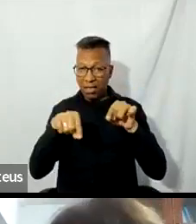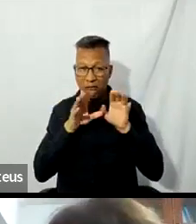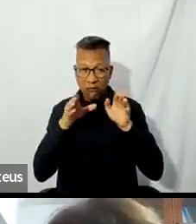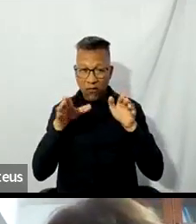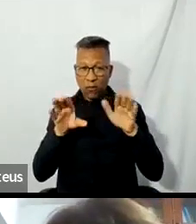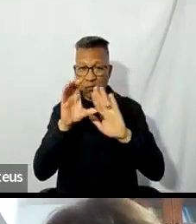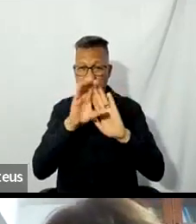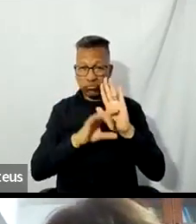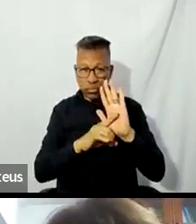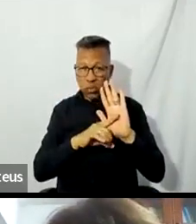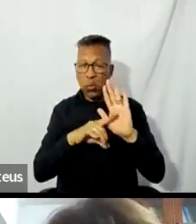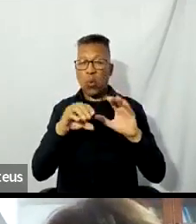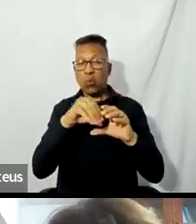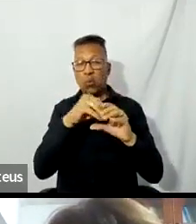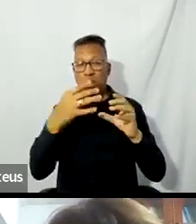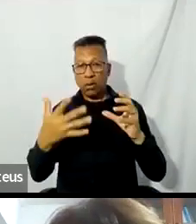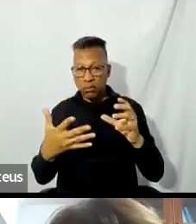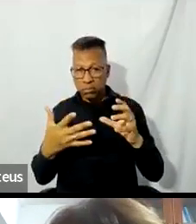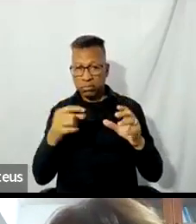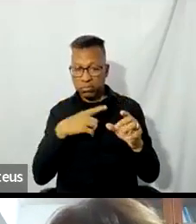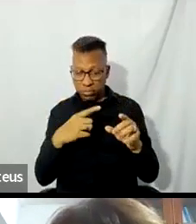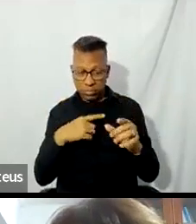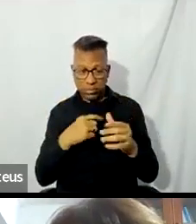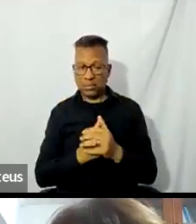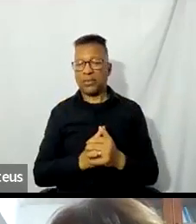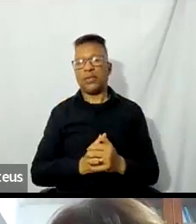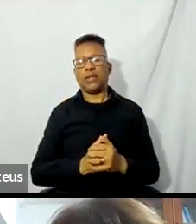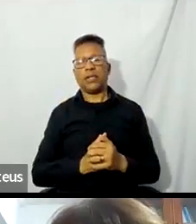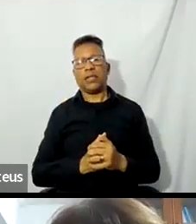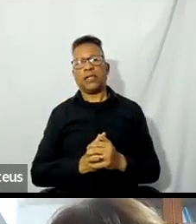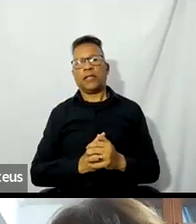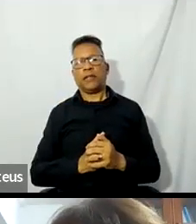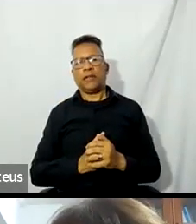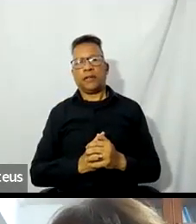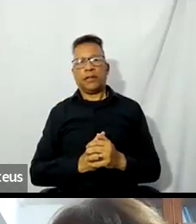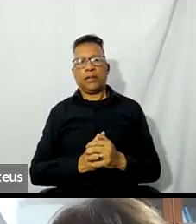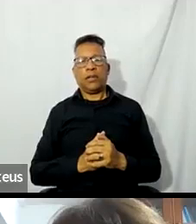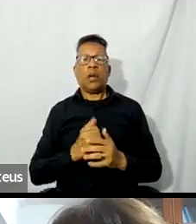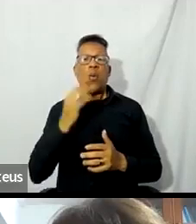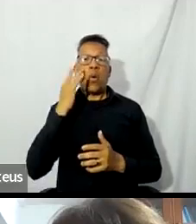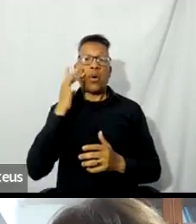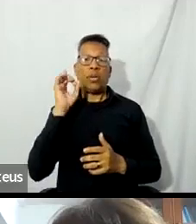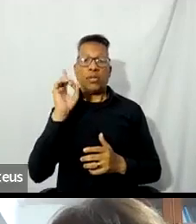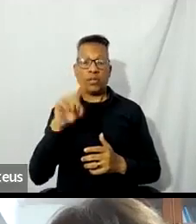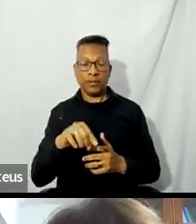all the all the content of all the content of a curriculum I think it's